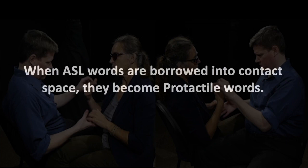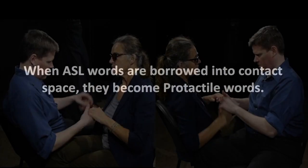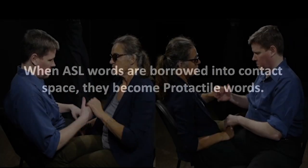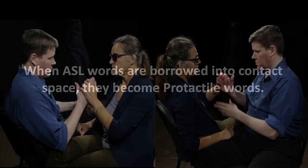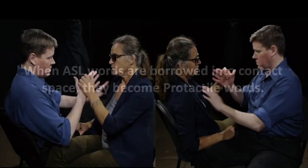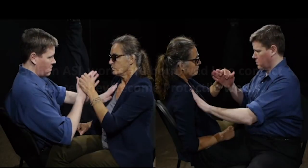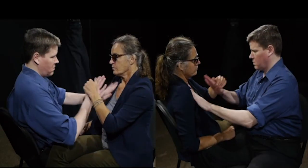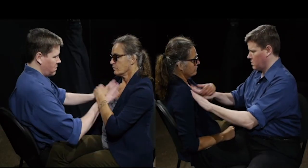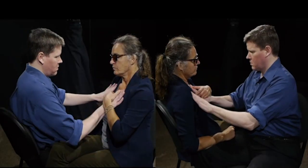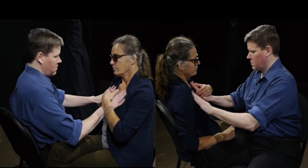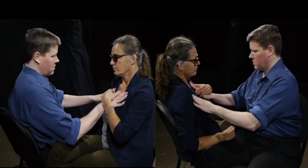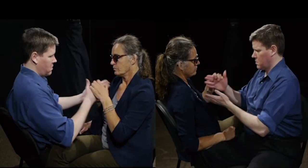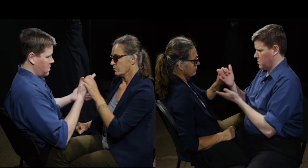they become Protactile words.